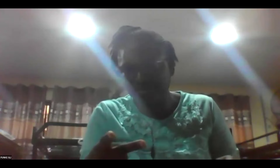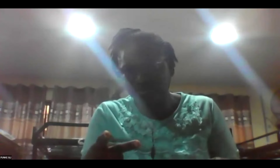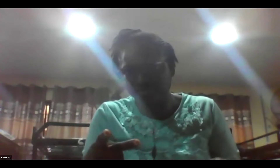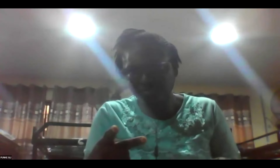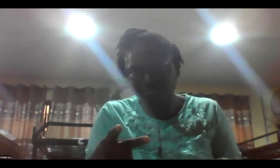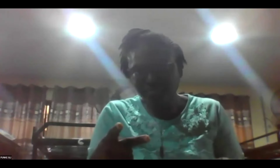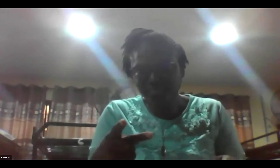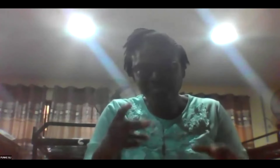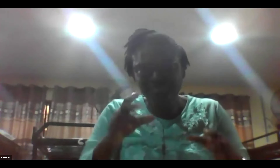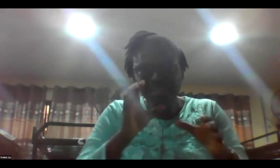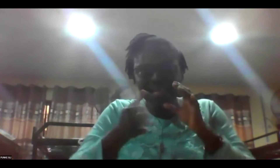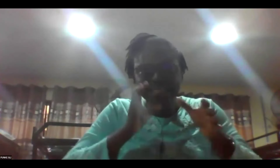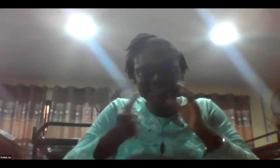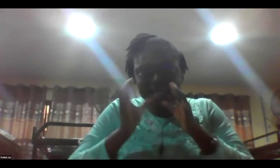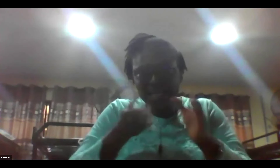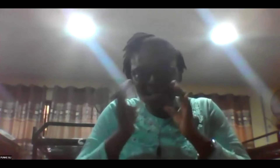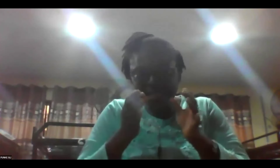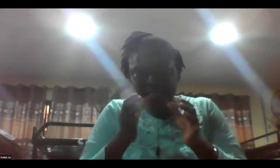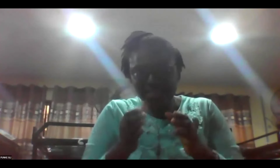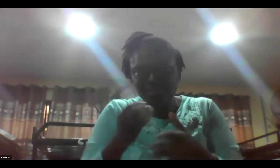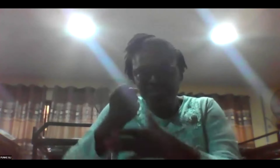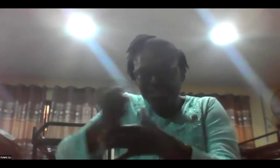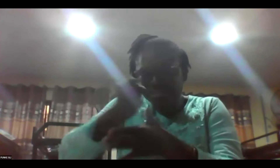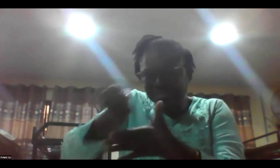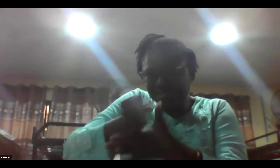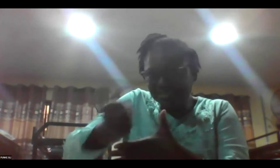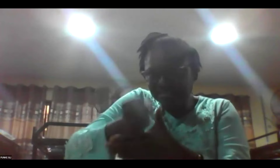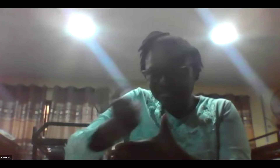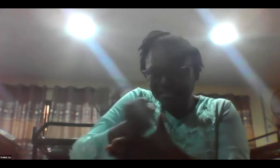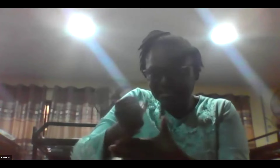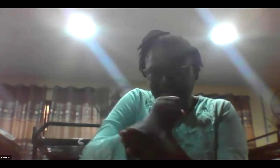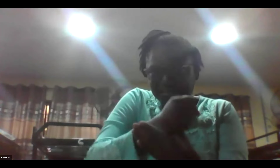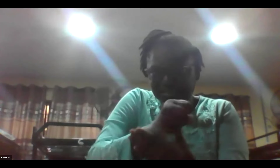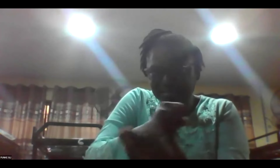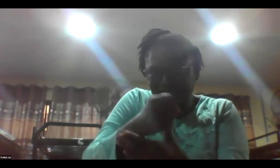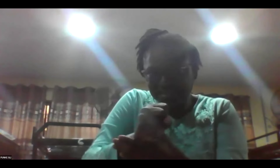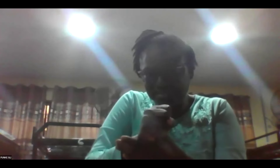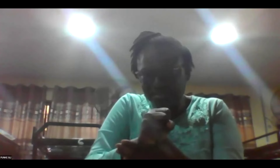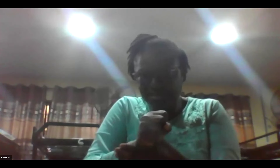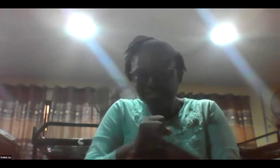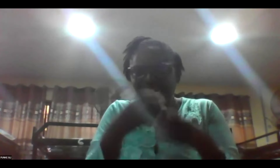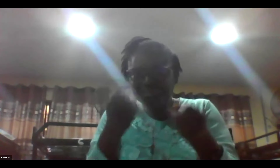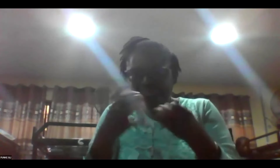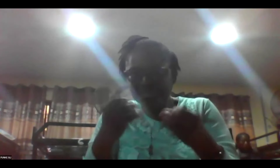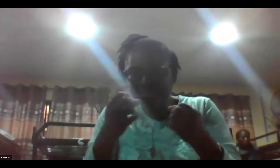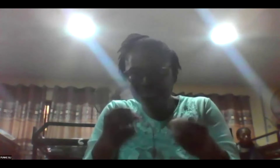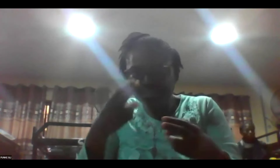chat, you see, react, you see, share. So you when you go to that participant, you see, a lot of names are going to be there.